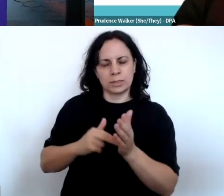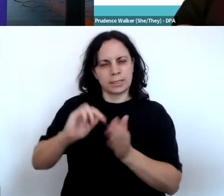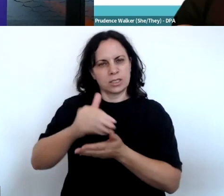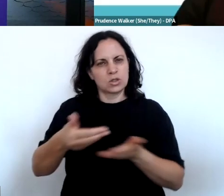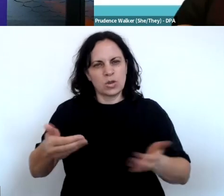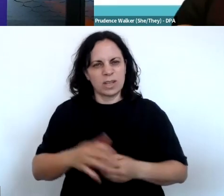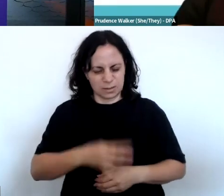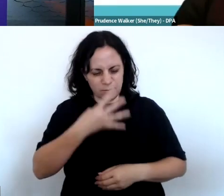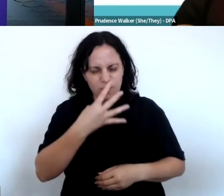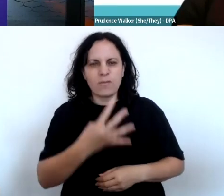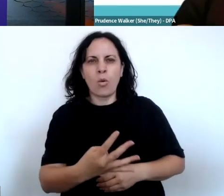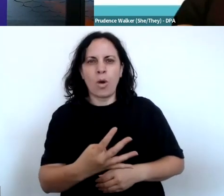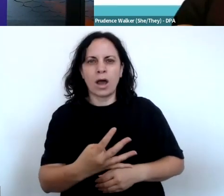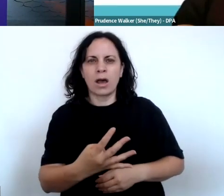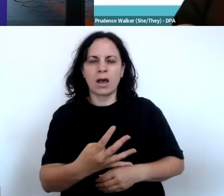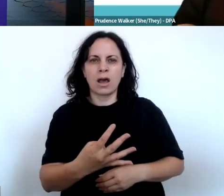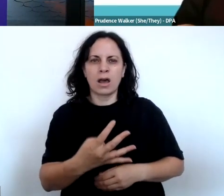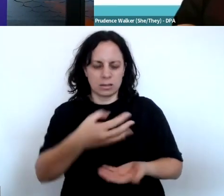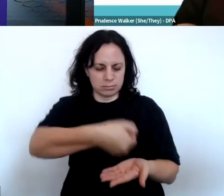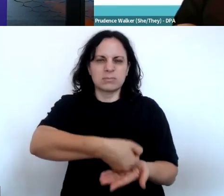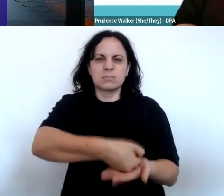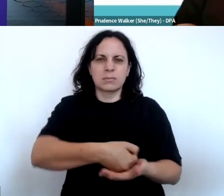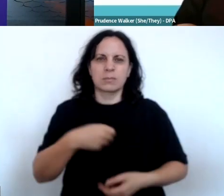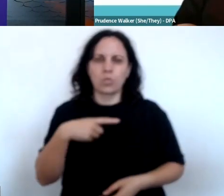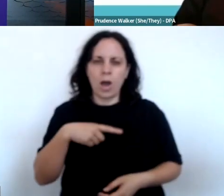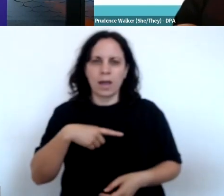It’s a little bit difficult to answer Prudence